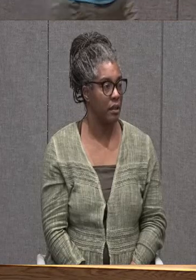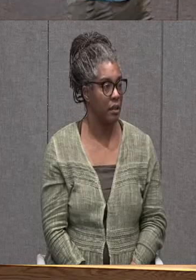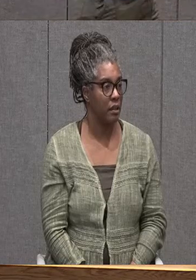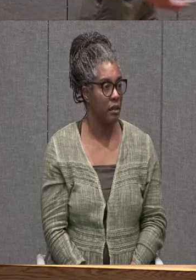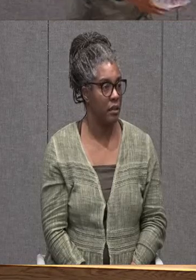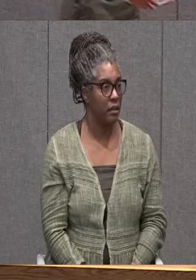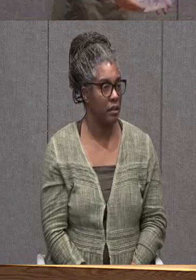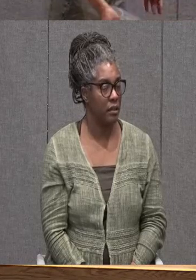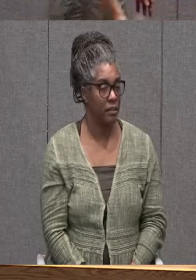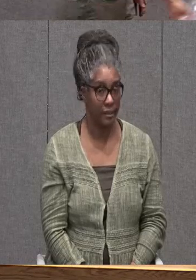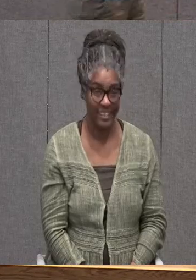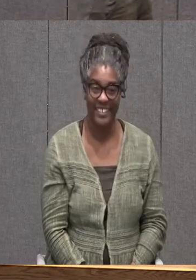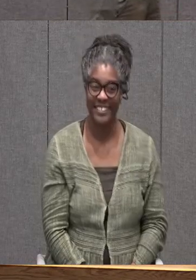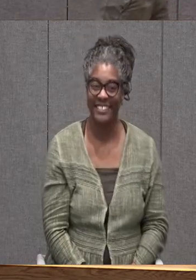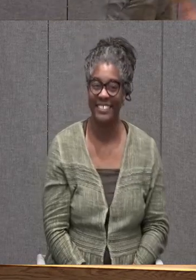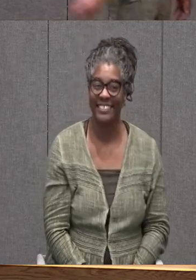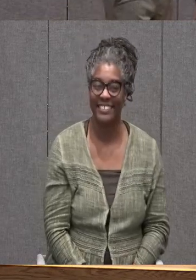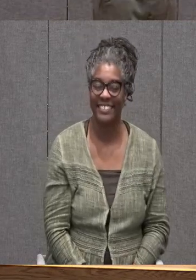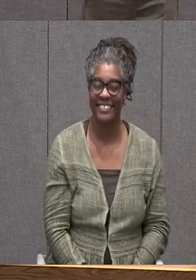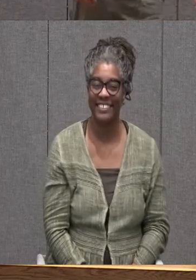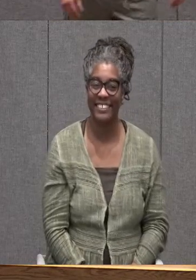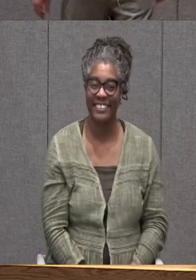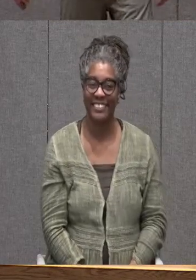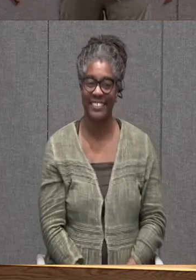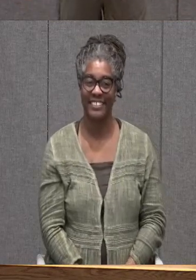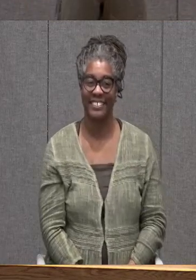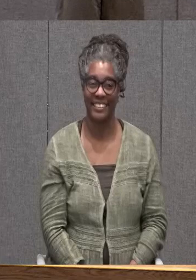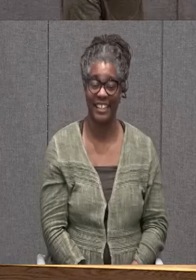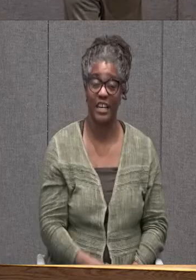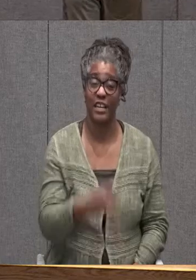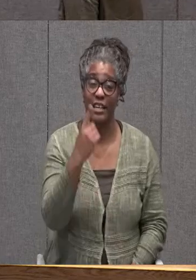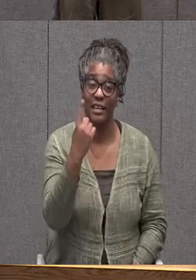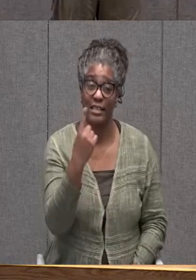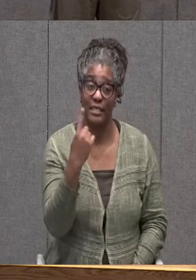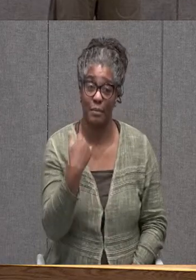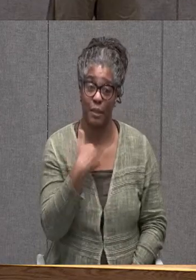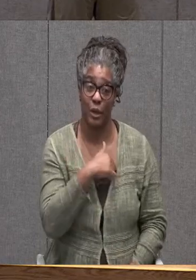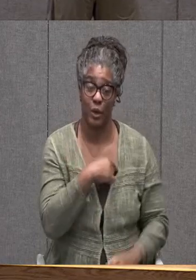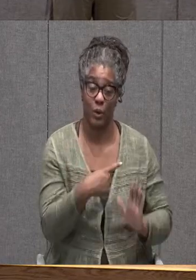So one of the things that we're demonstrating, without actually, it wasn't part of the lesson,